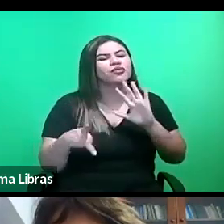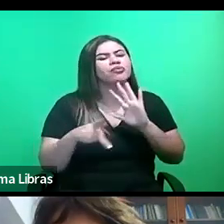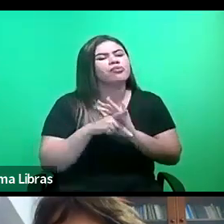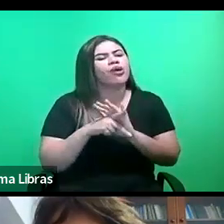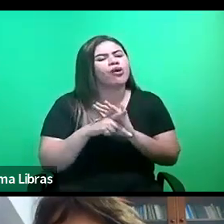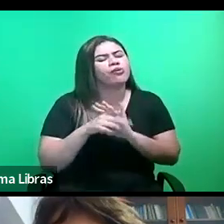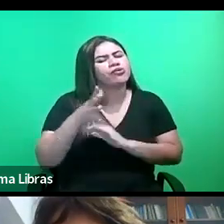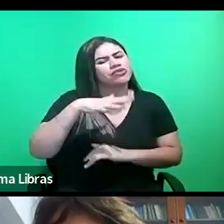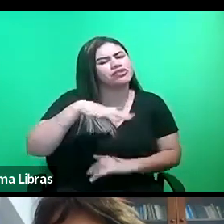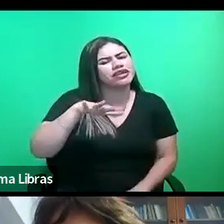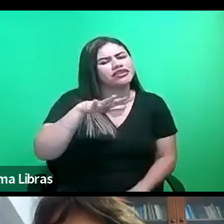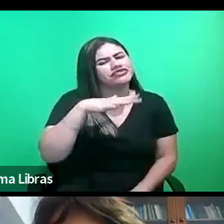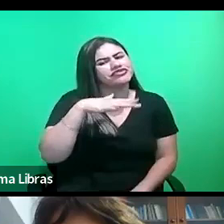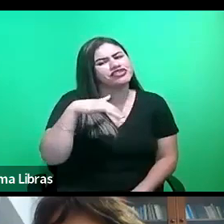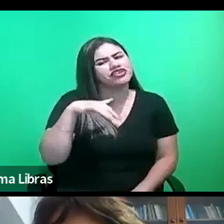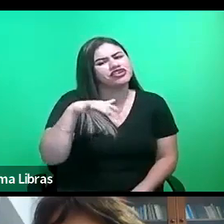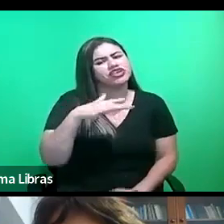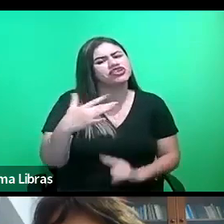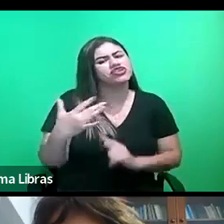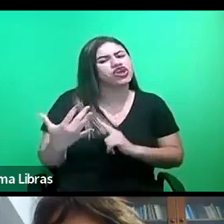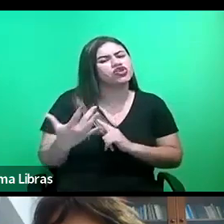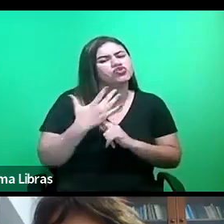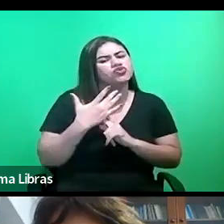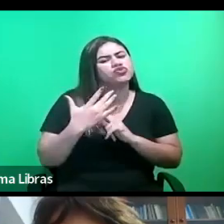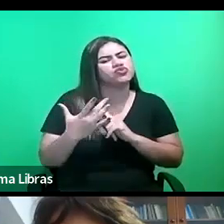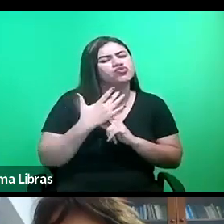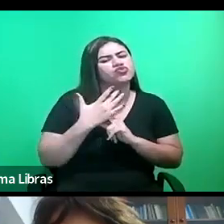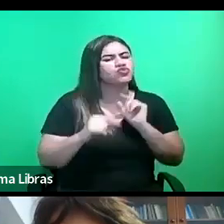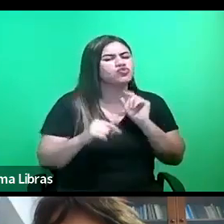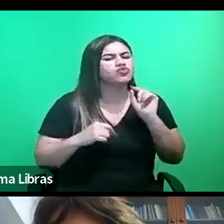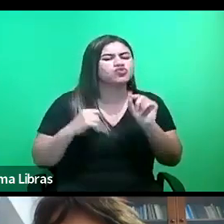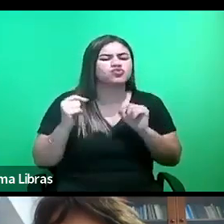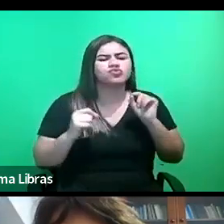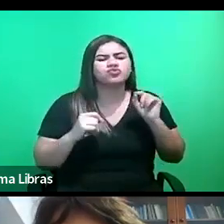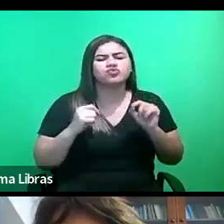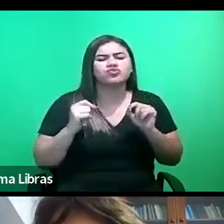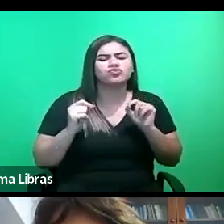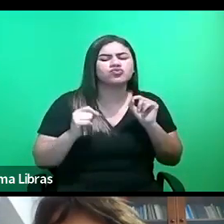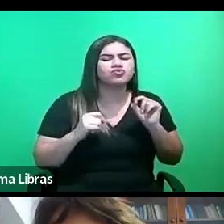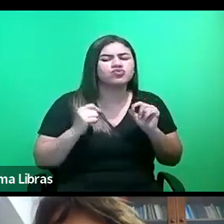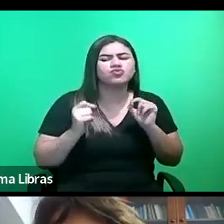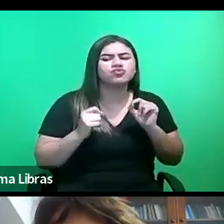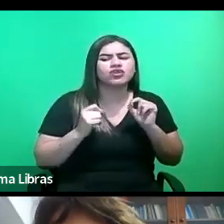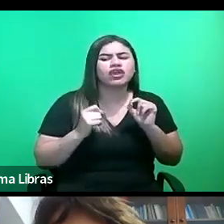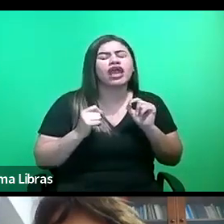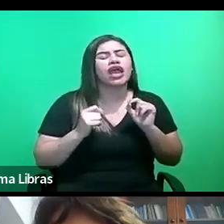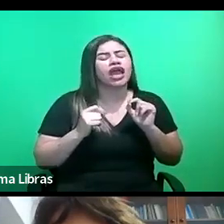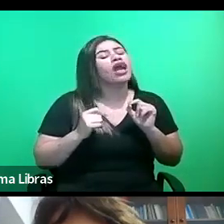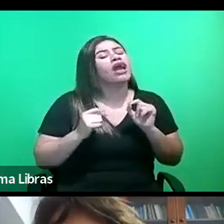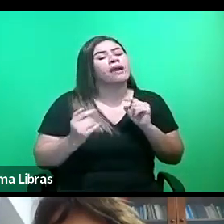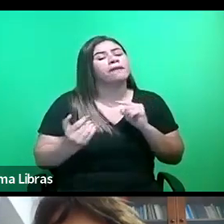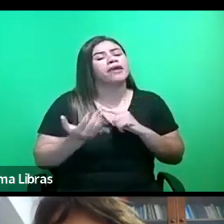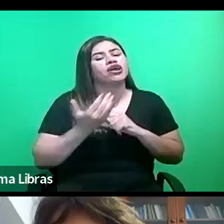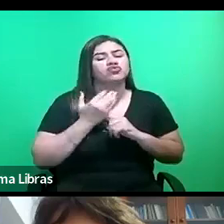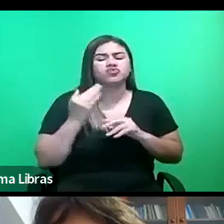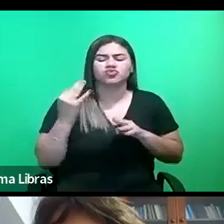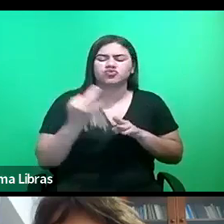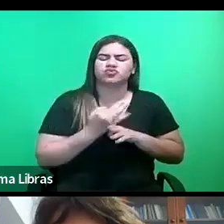and I think we'll helps us helps us to helps us to to helps us to to to put up with and helps us to to to put up with and to